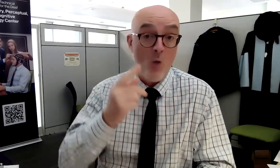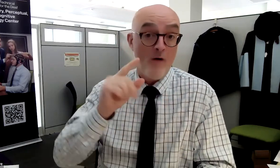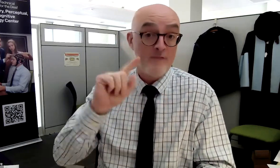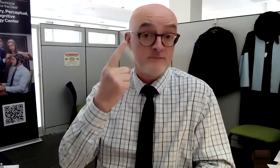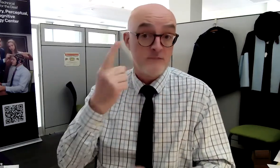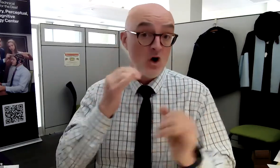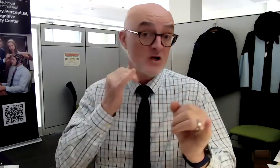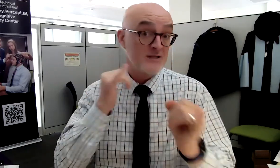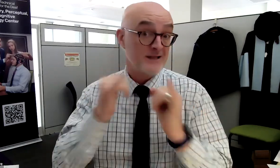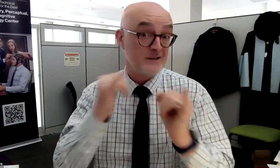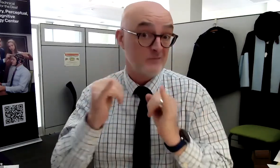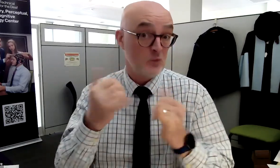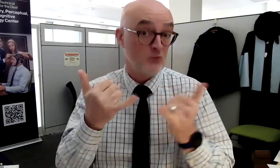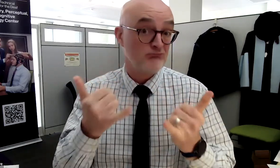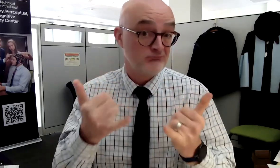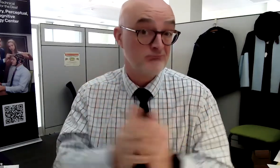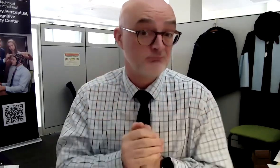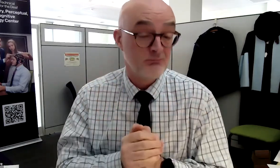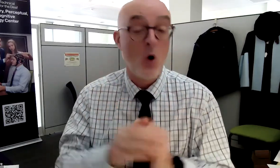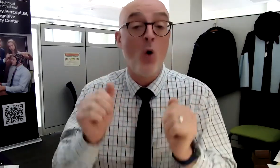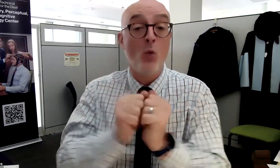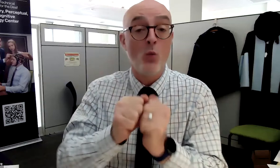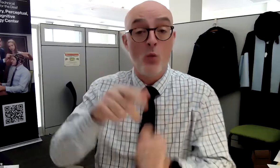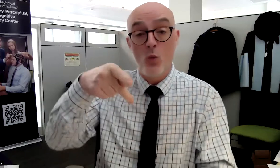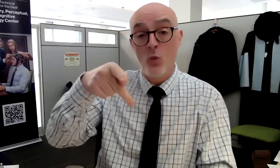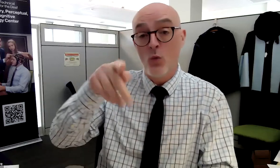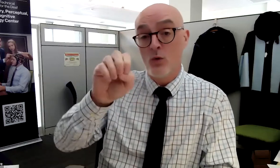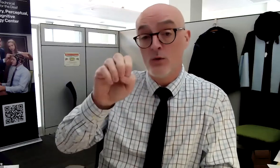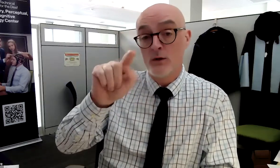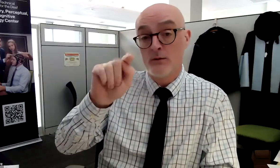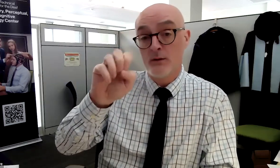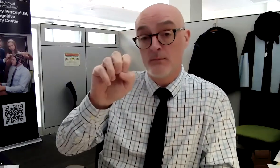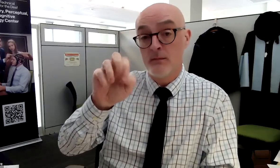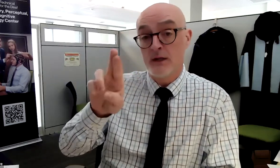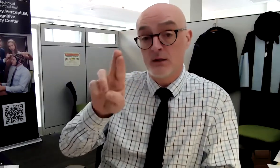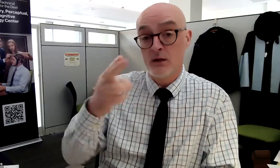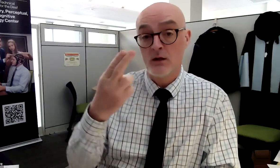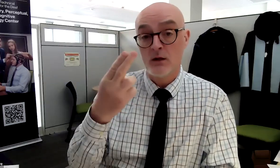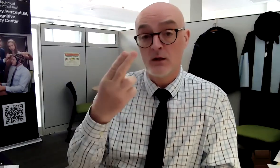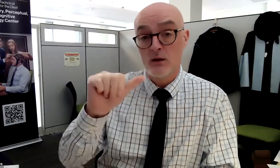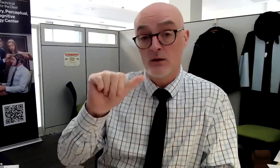Our first interview is with Dr. Peter Hauser.